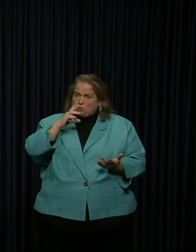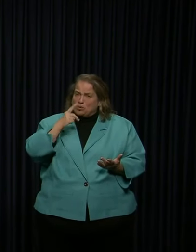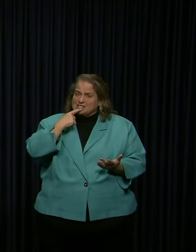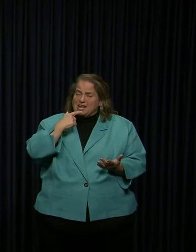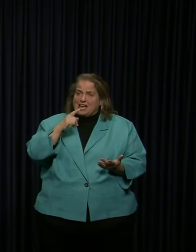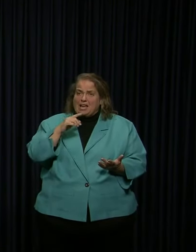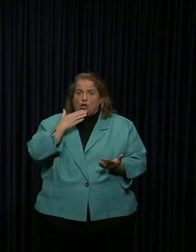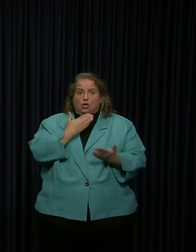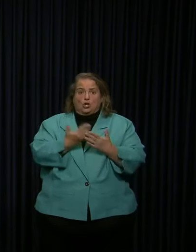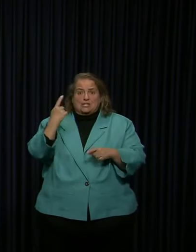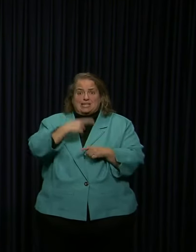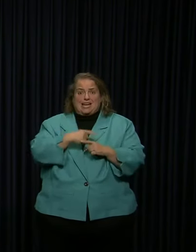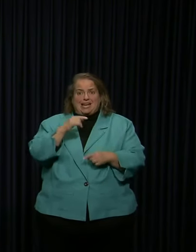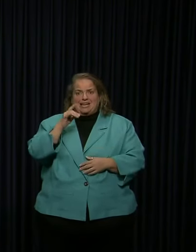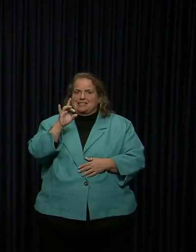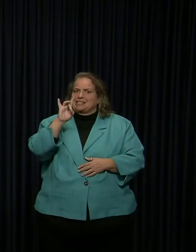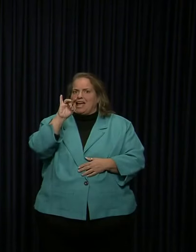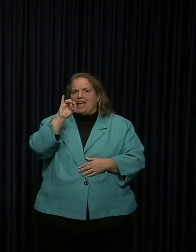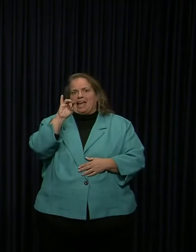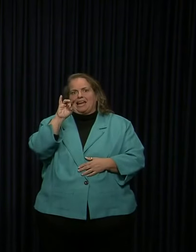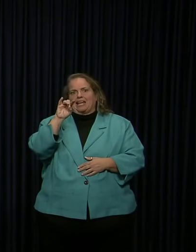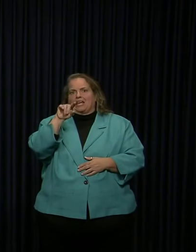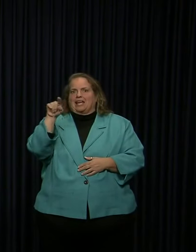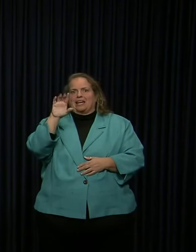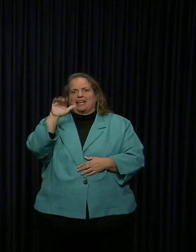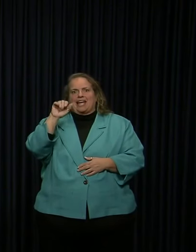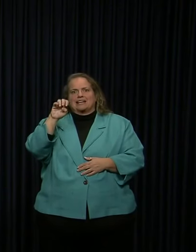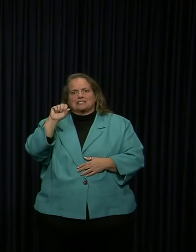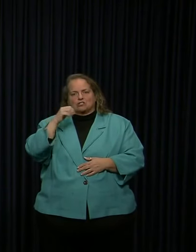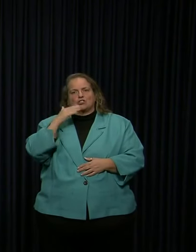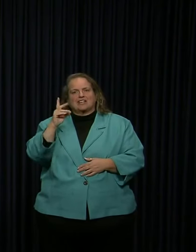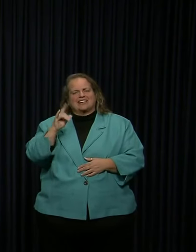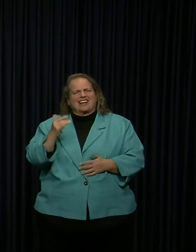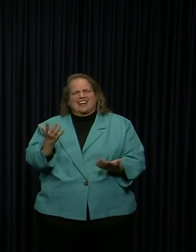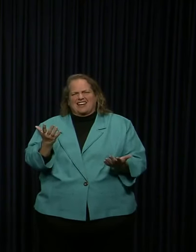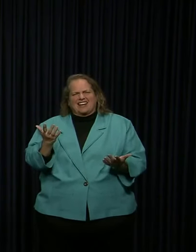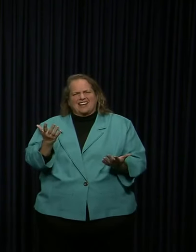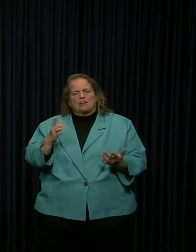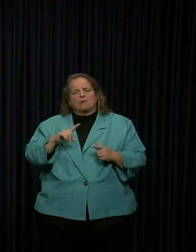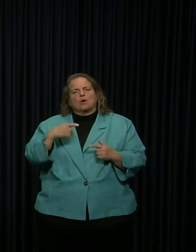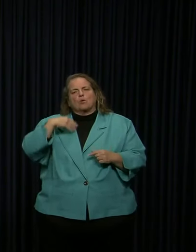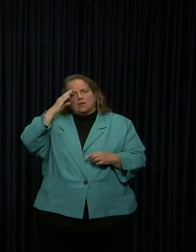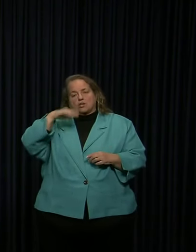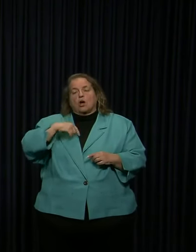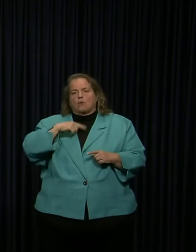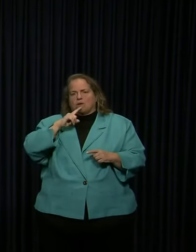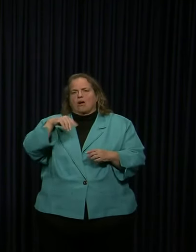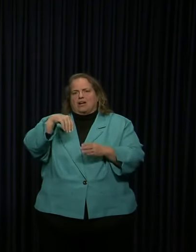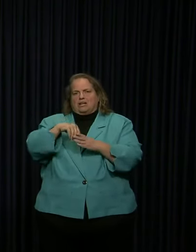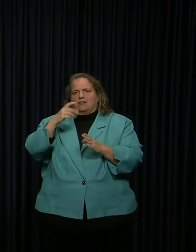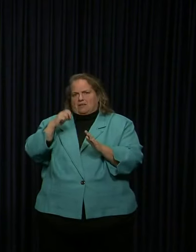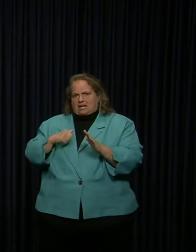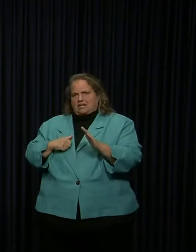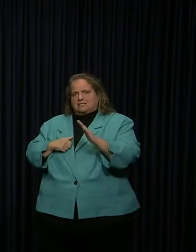THAT WERE MOST LIKELY TO HAVE BEEN IN CONTACT OR WHO ARE THE MOST MEDICALLY FRAGILE THAT WE